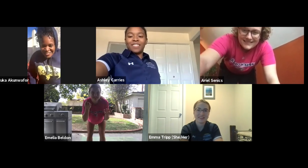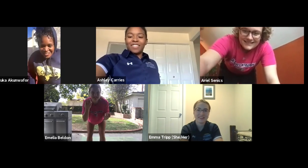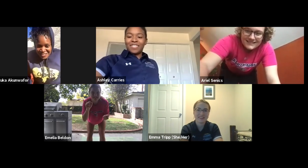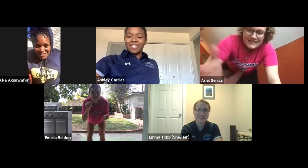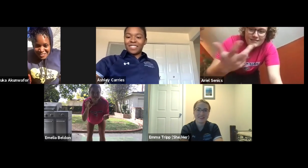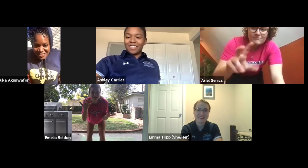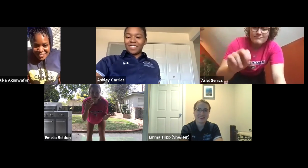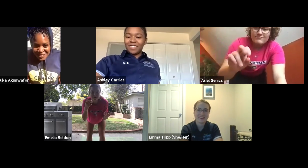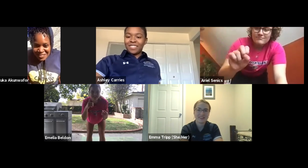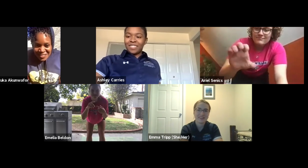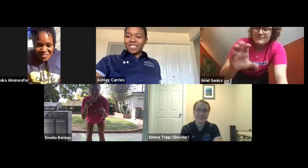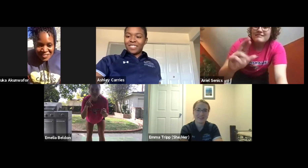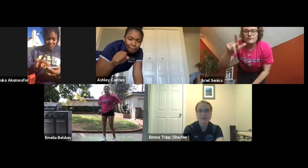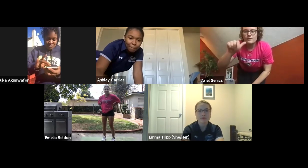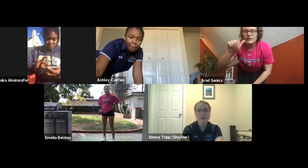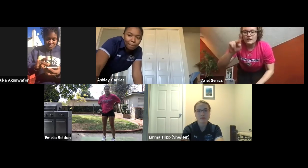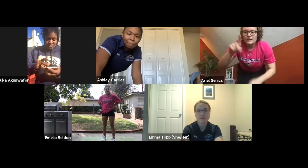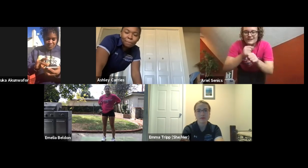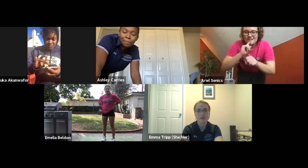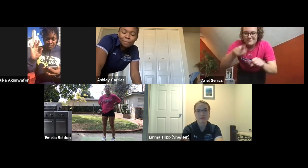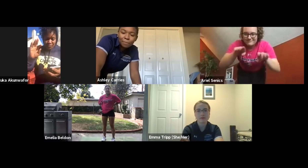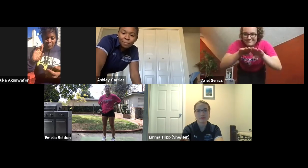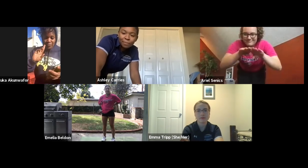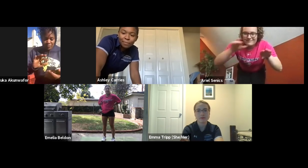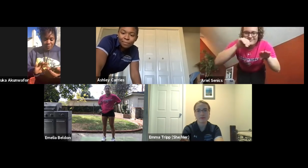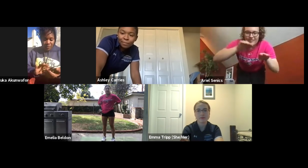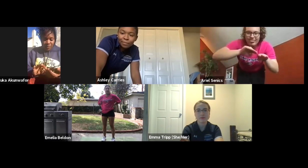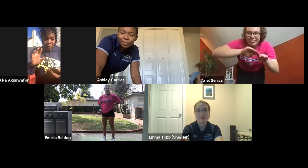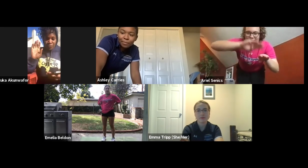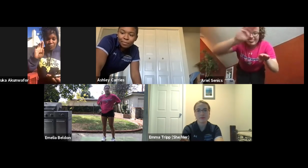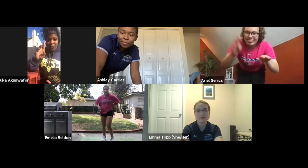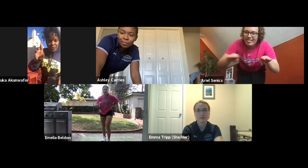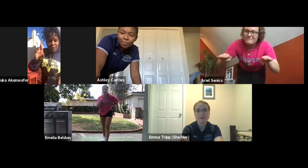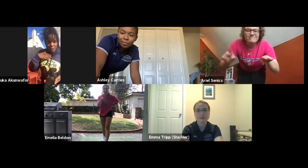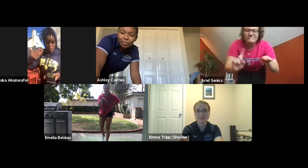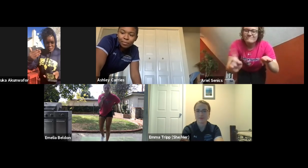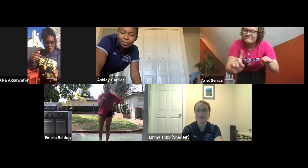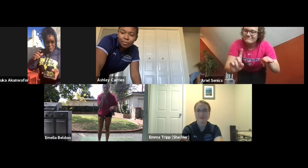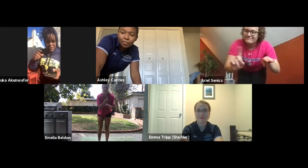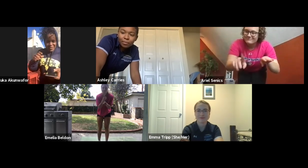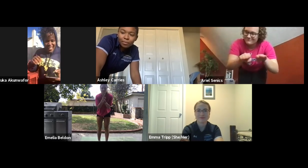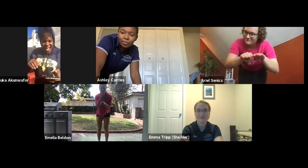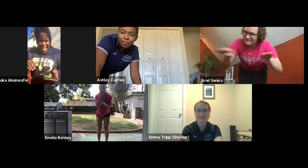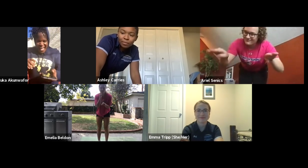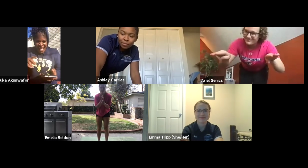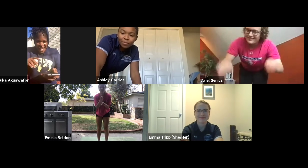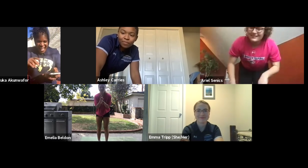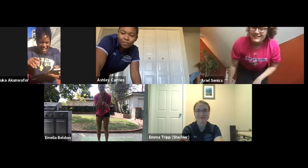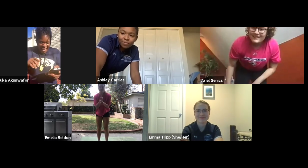> 30 seconds. For the plank, make sure your body is flat. Don’t curve your body upwards.